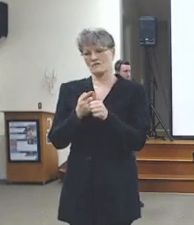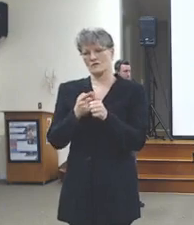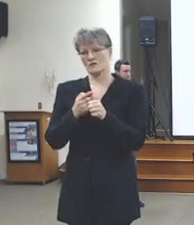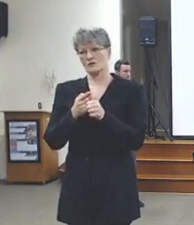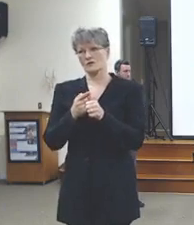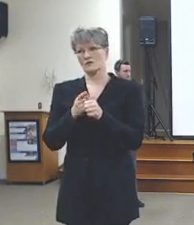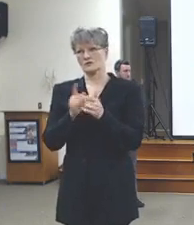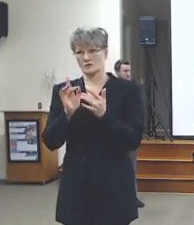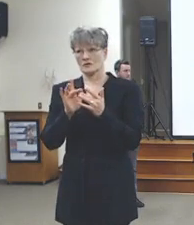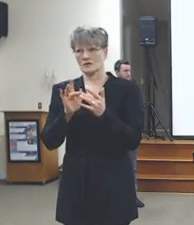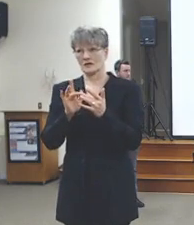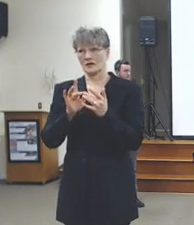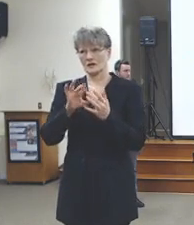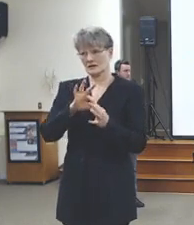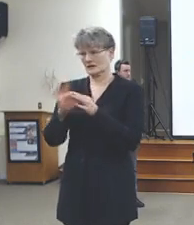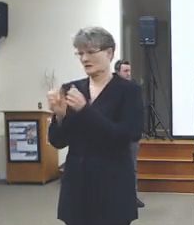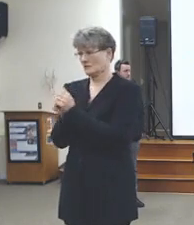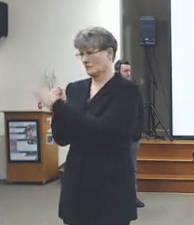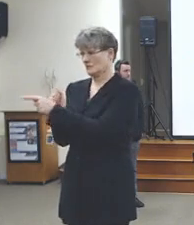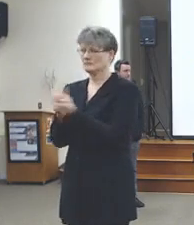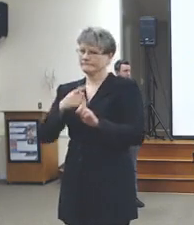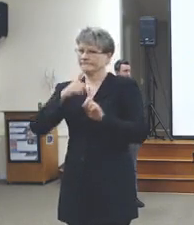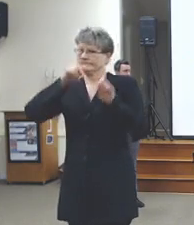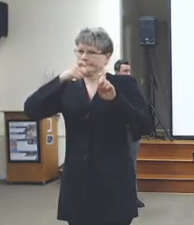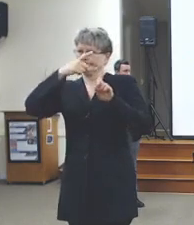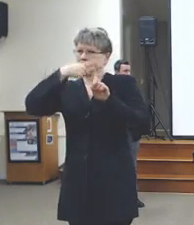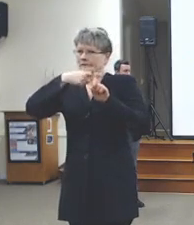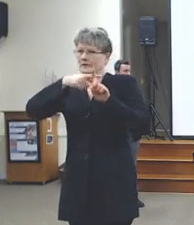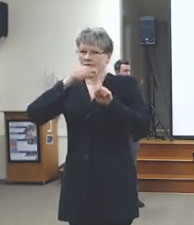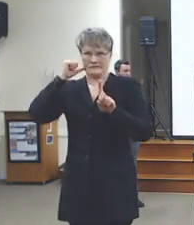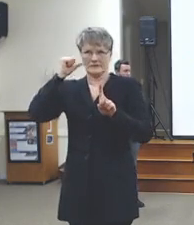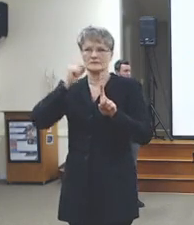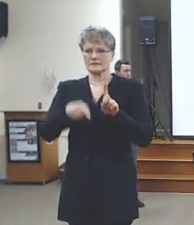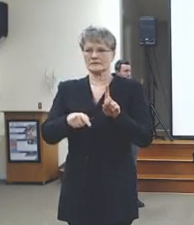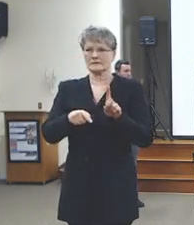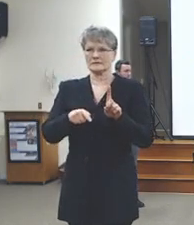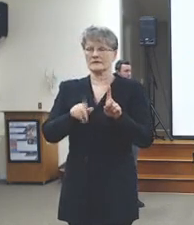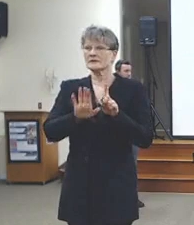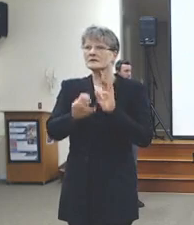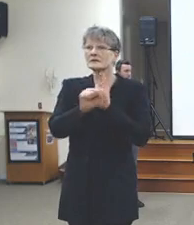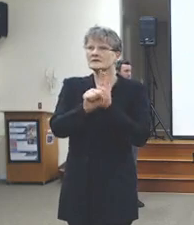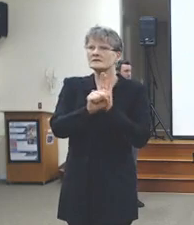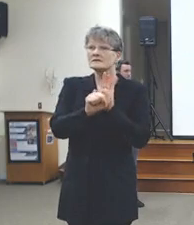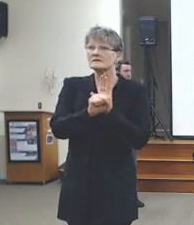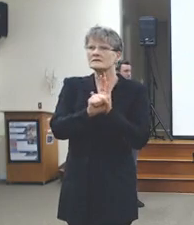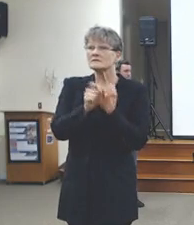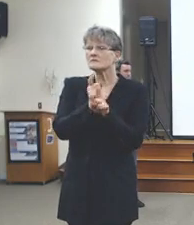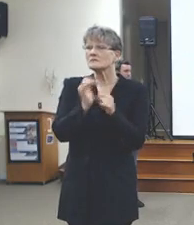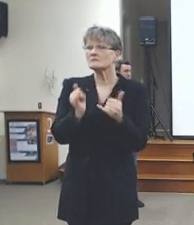who was tested positive yesterday. His symptoms right now are such that he is